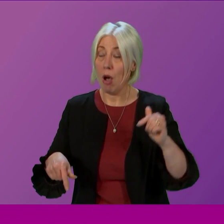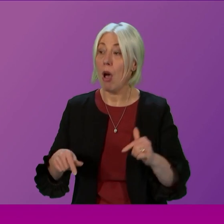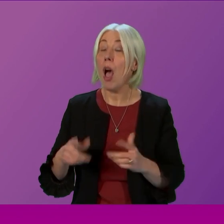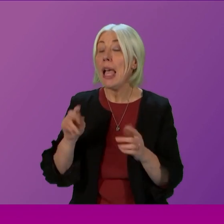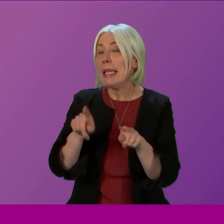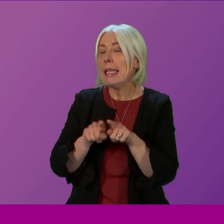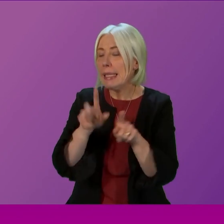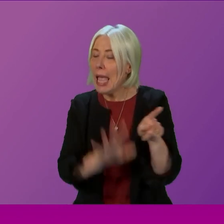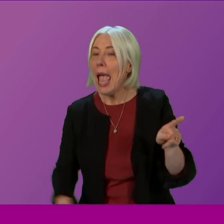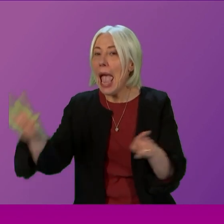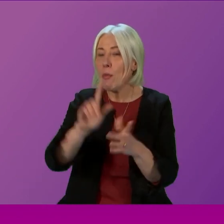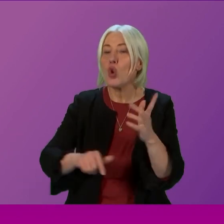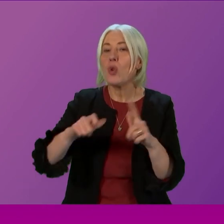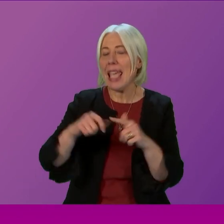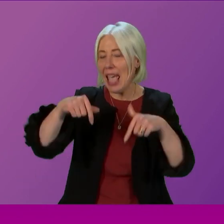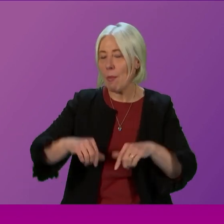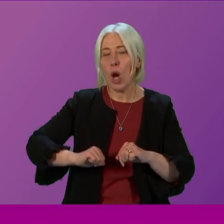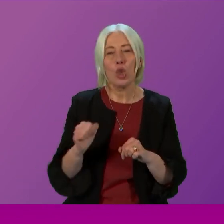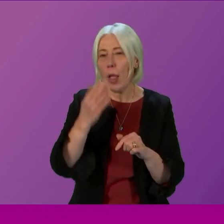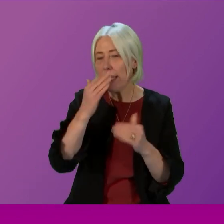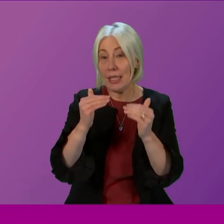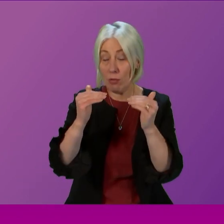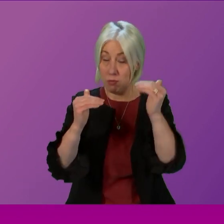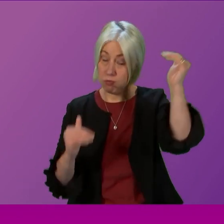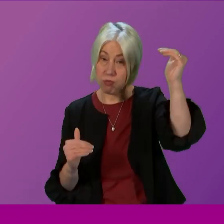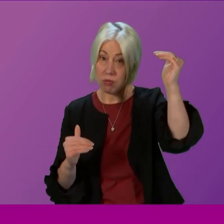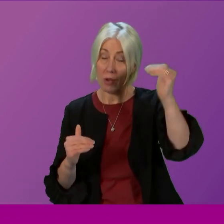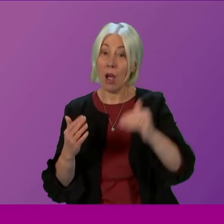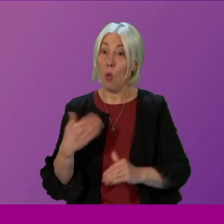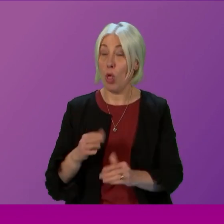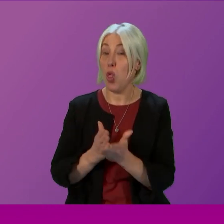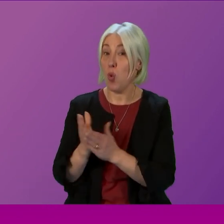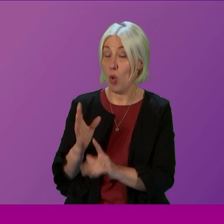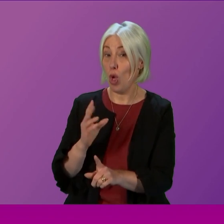Those chasms have widened while we have had 13 years of Tory Government, but it is a reflection